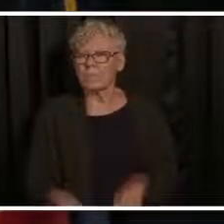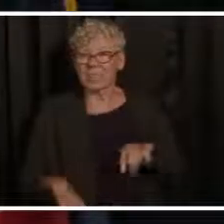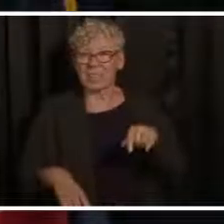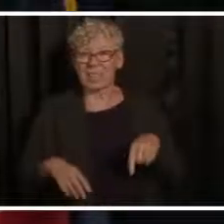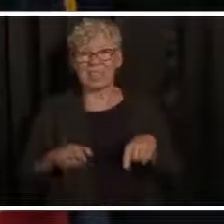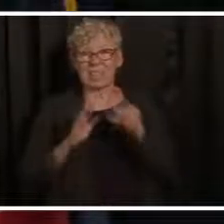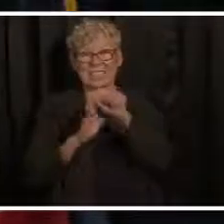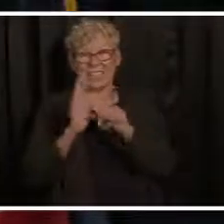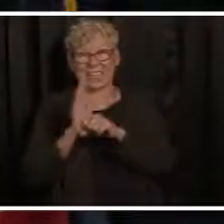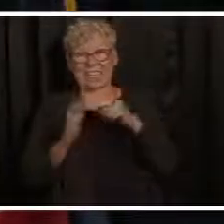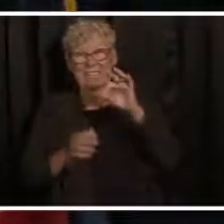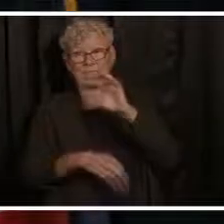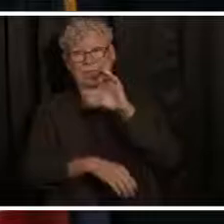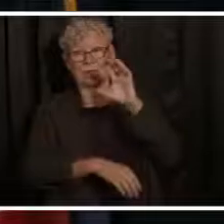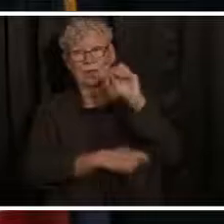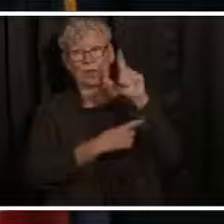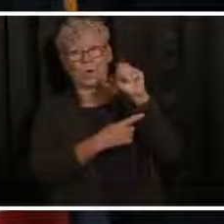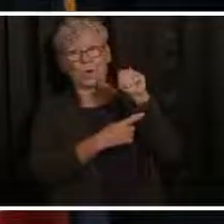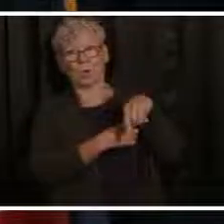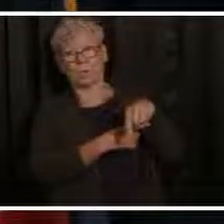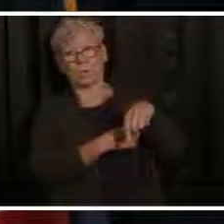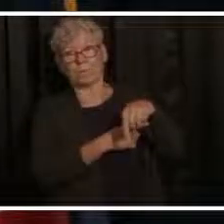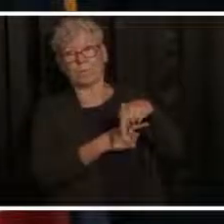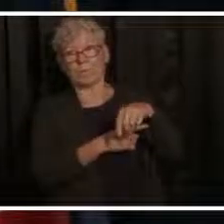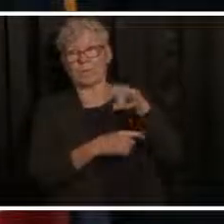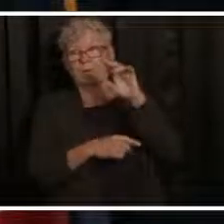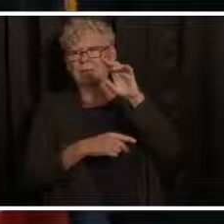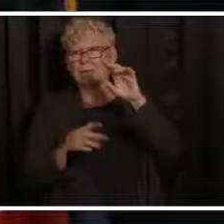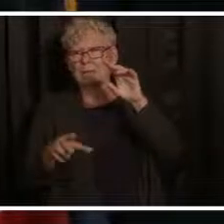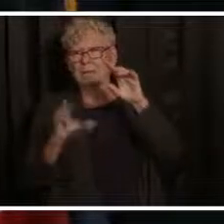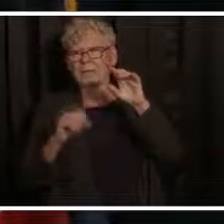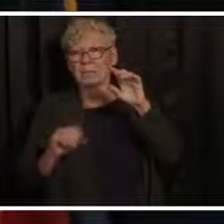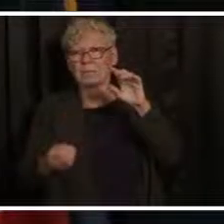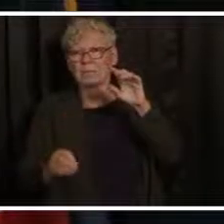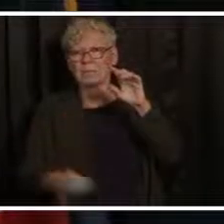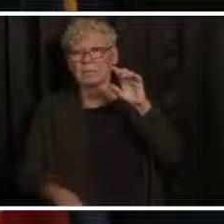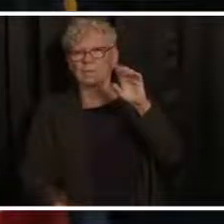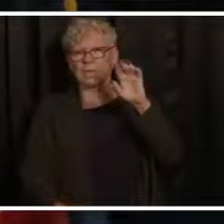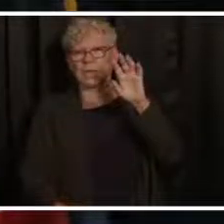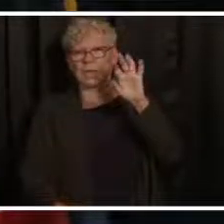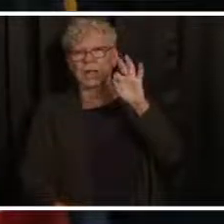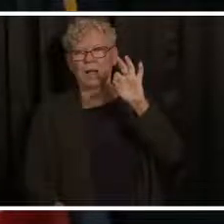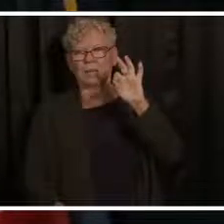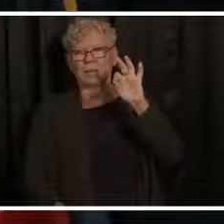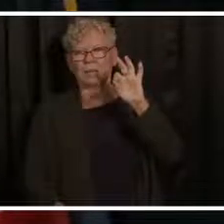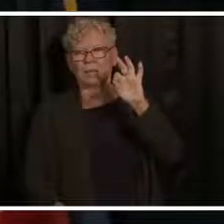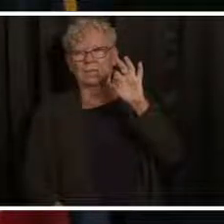71.13 71.13% of adults in Colorado have gotten at least one dose on their way to being fully protected. uh ending the